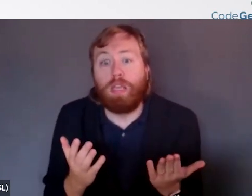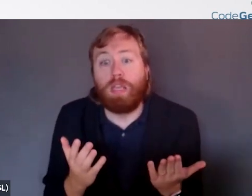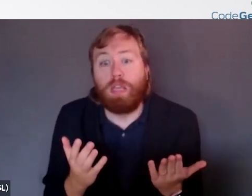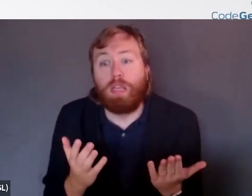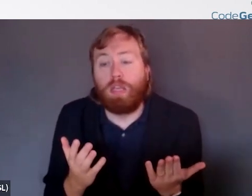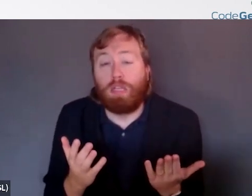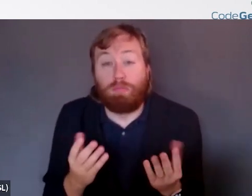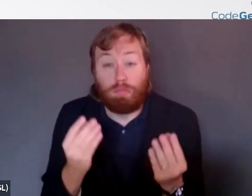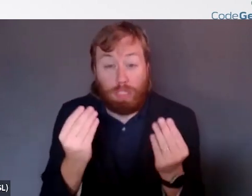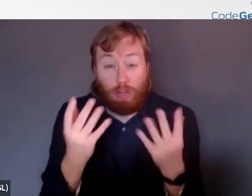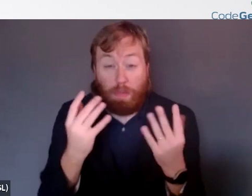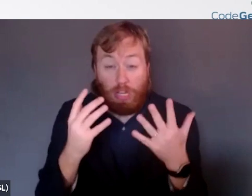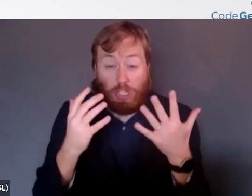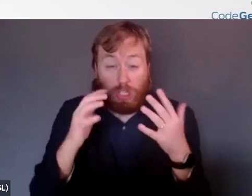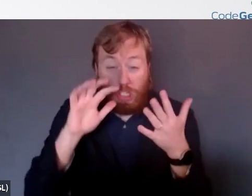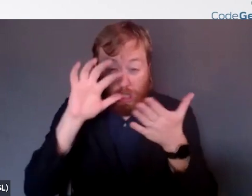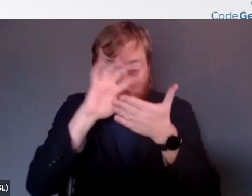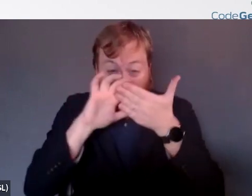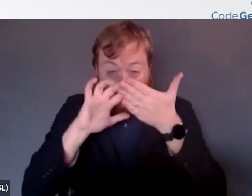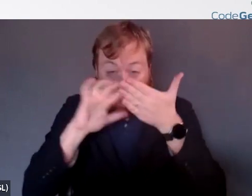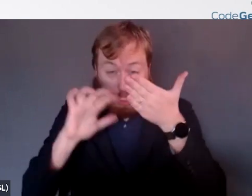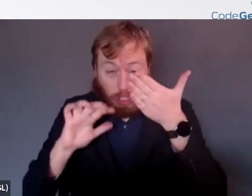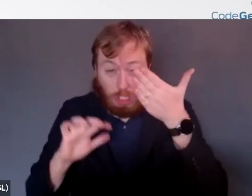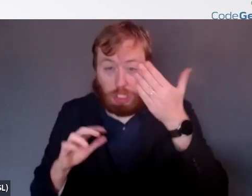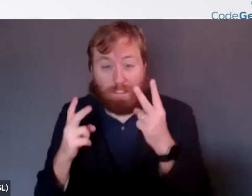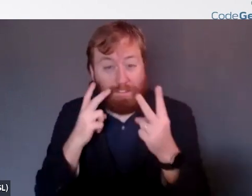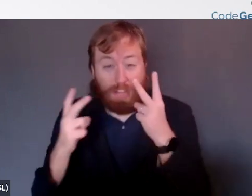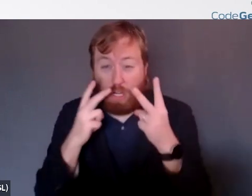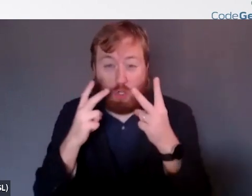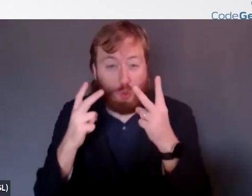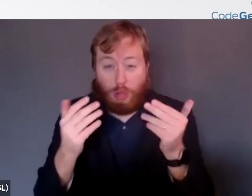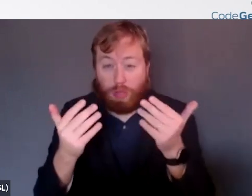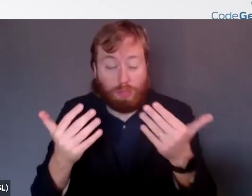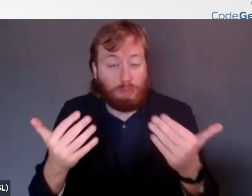and it might affect the visual view. Just be aware of decisions as you make them,